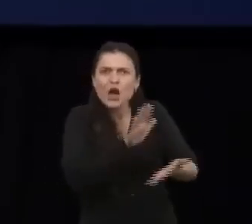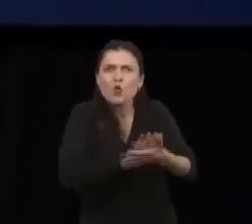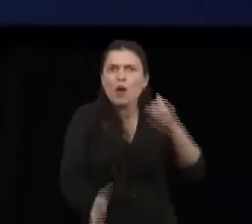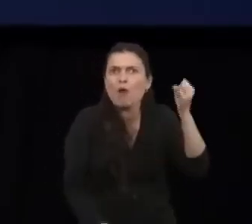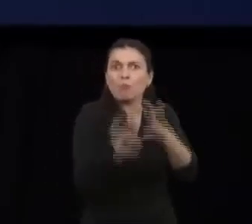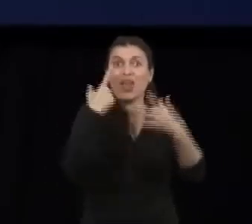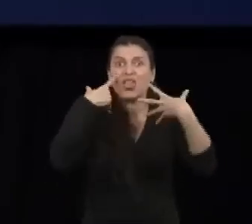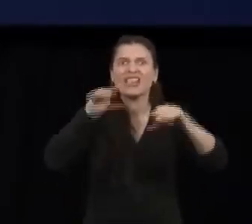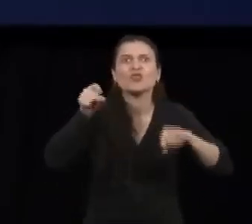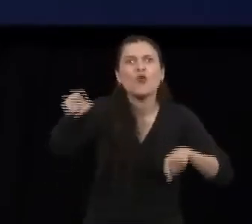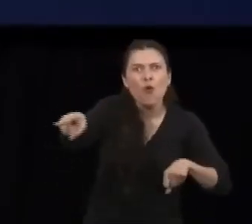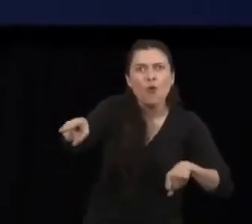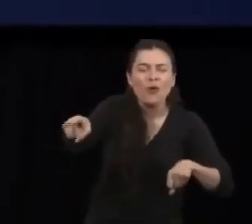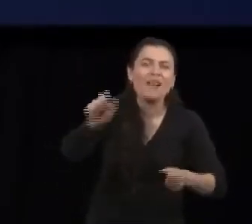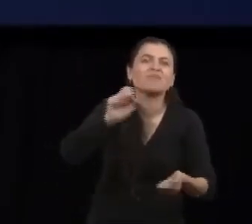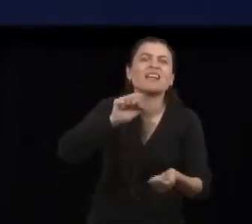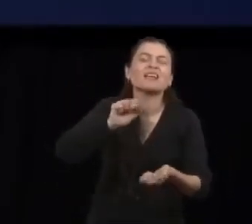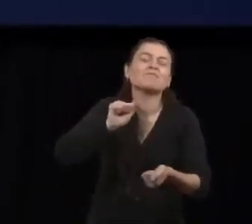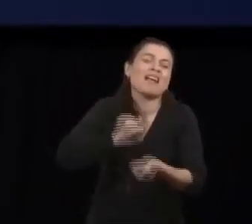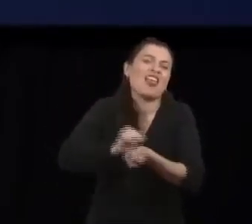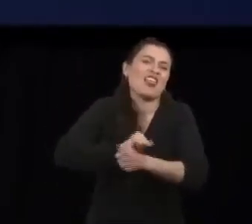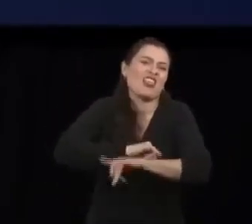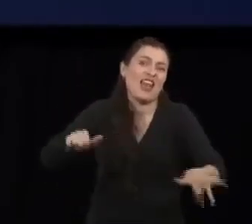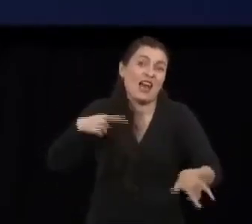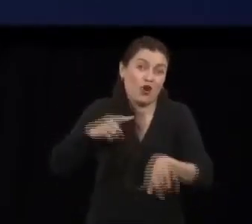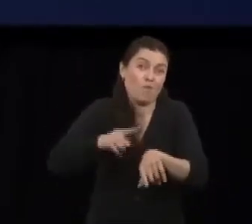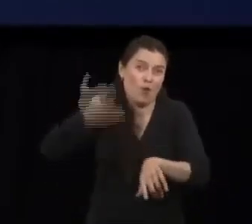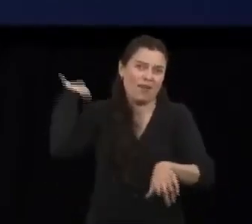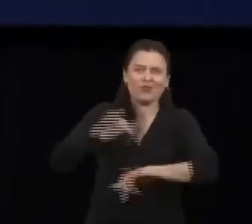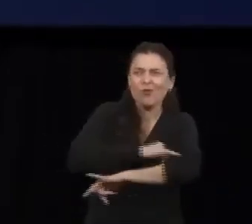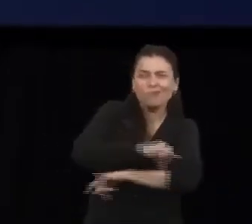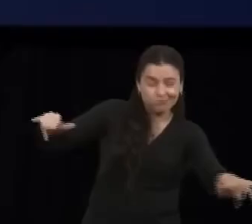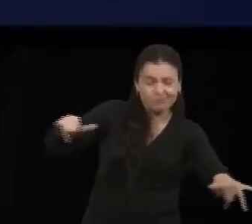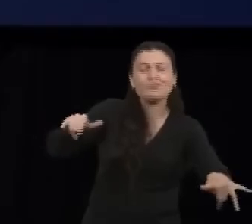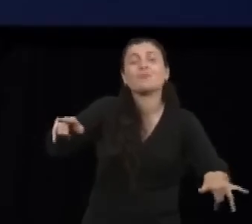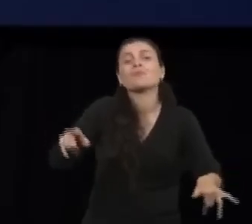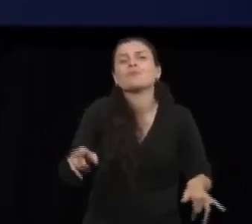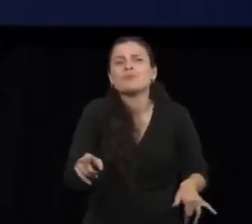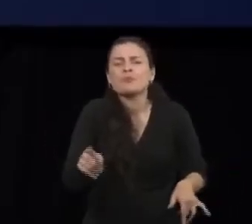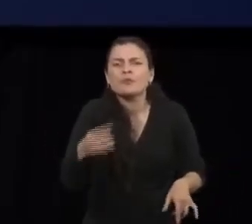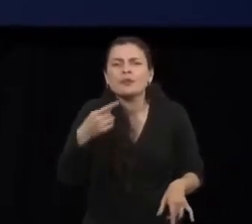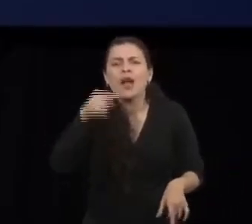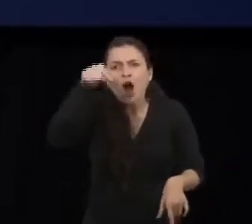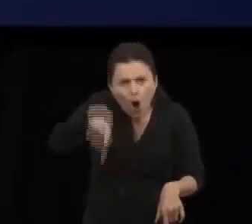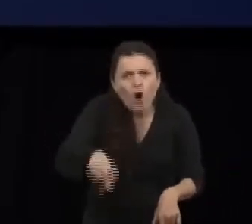And in fact, the overshooting explains a situation in which there is an exaggerated jump